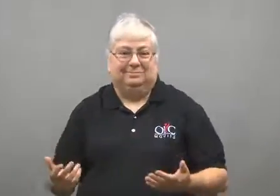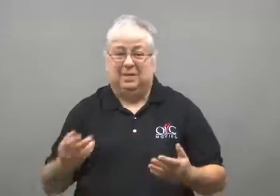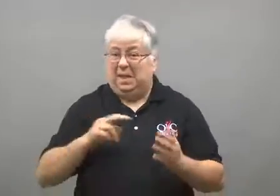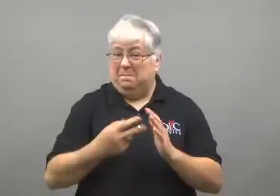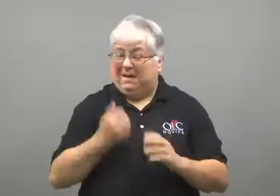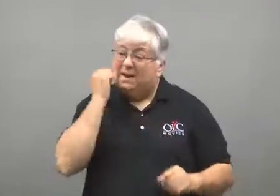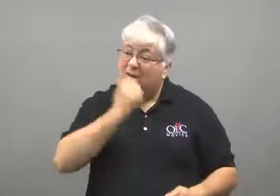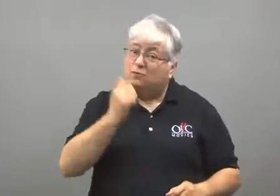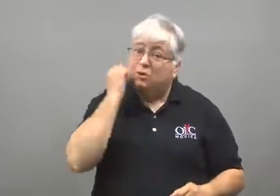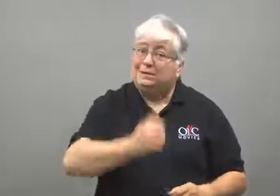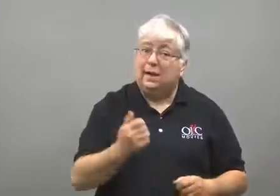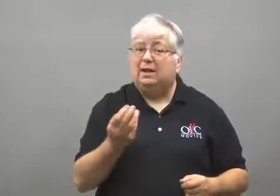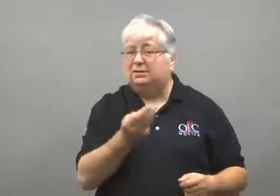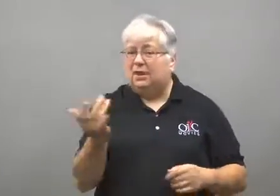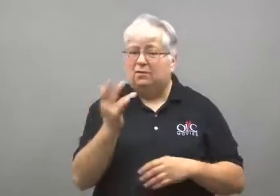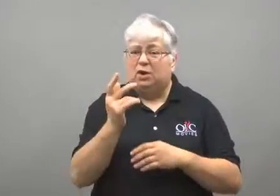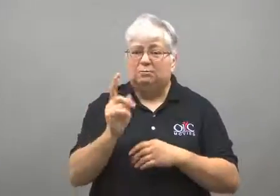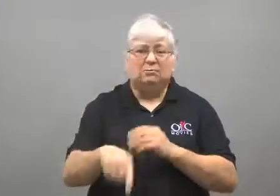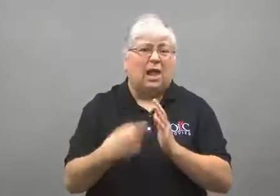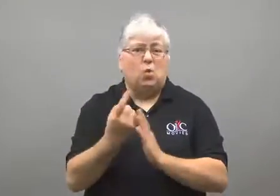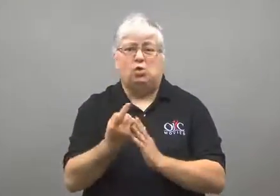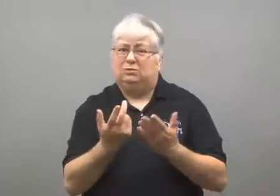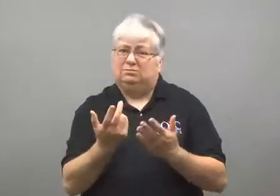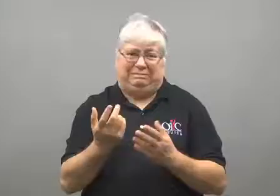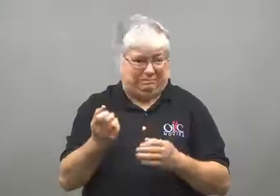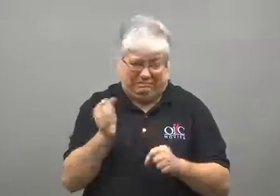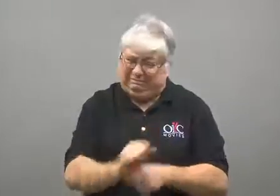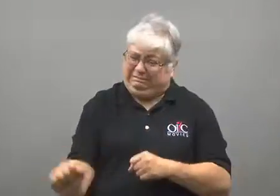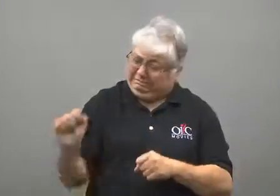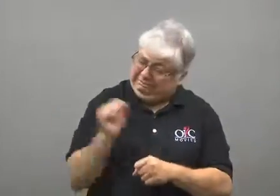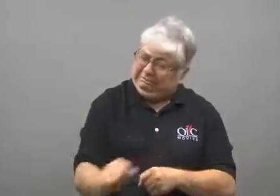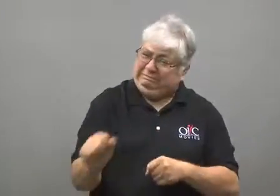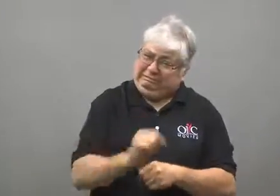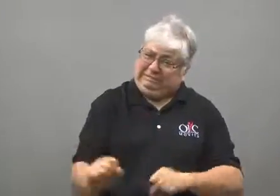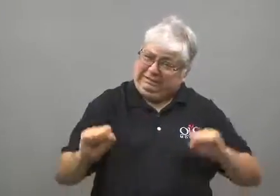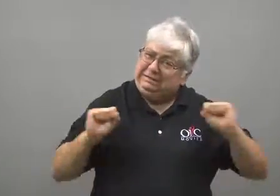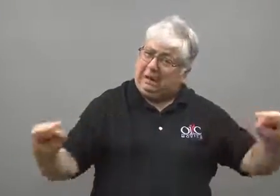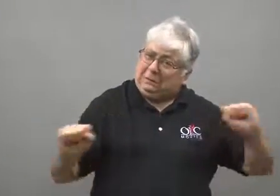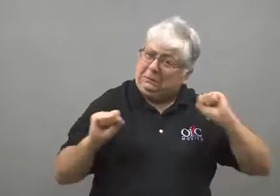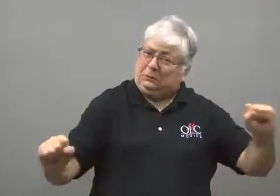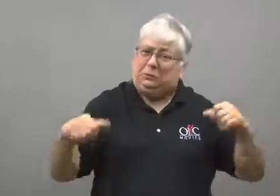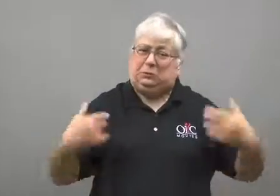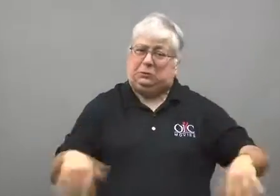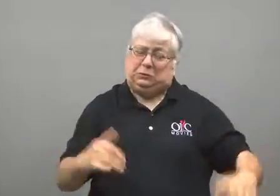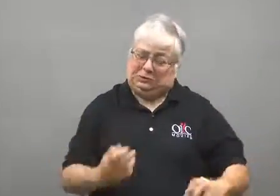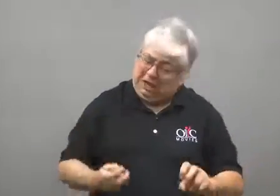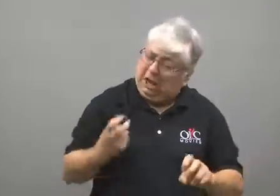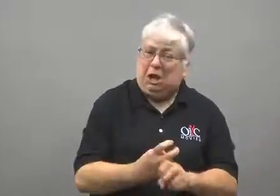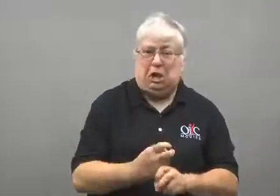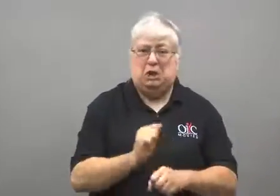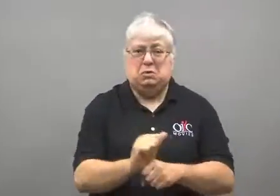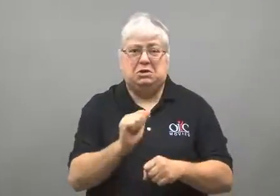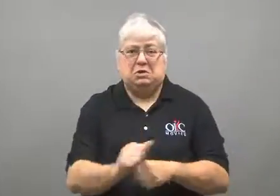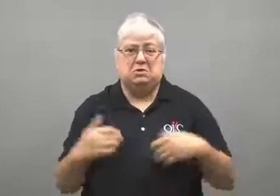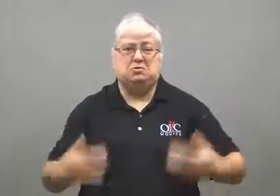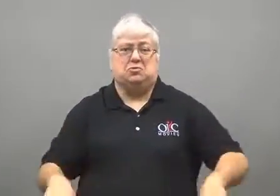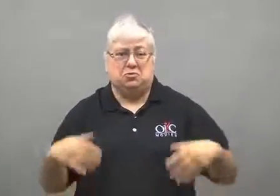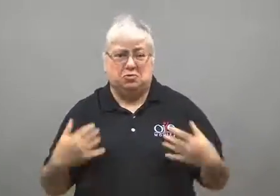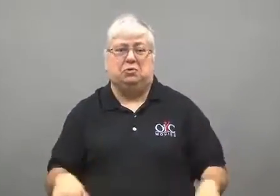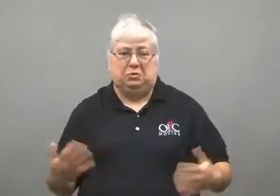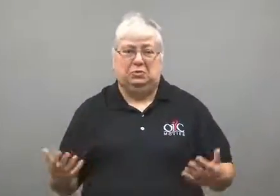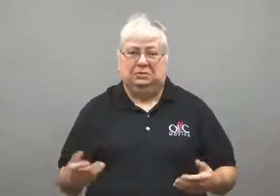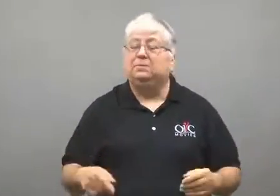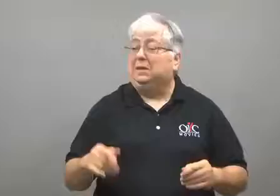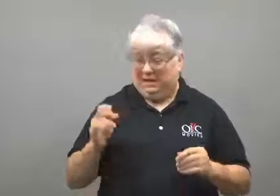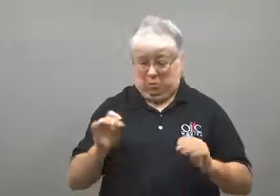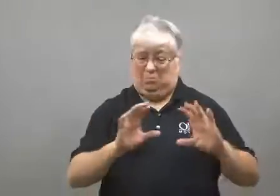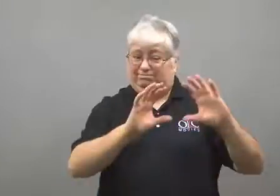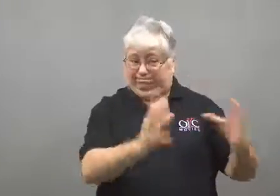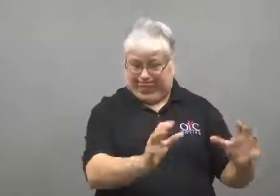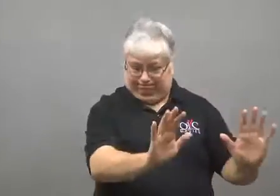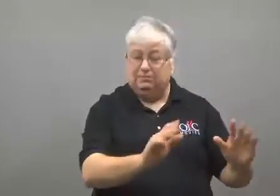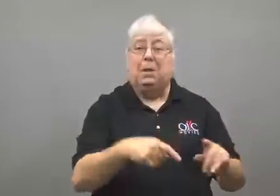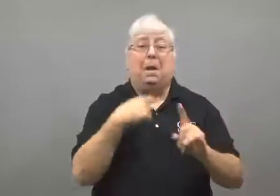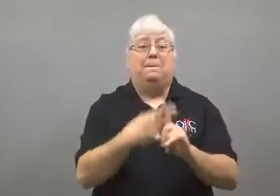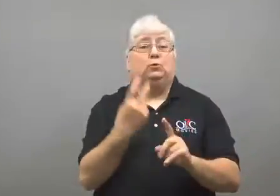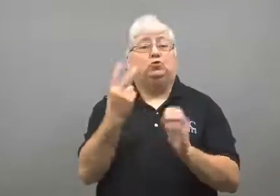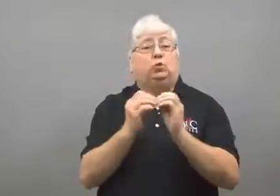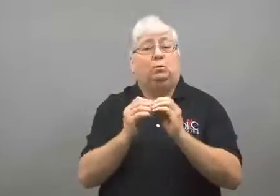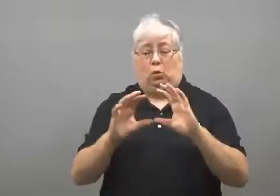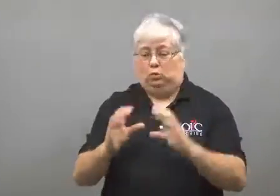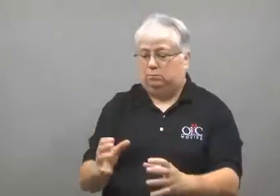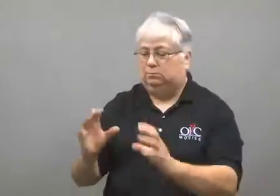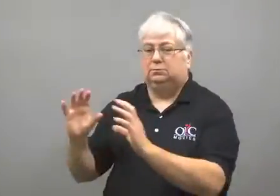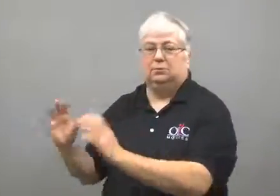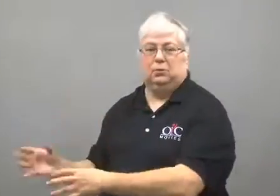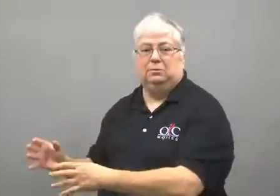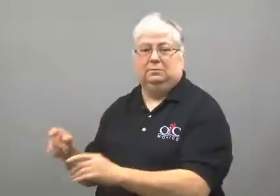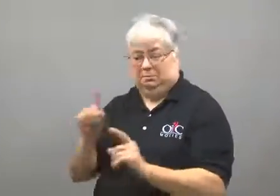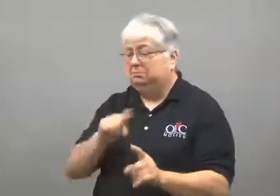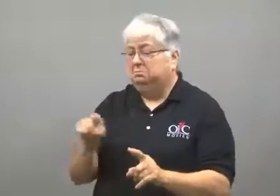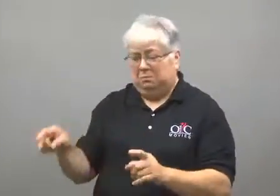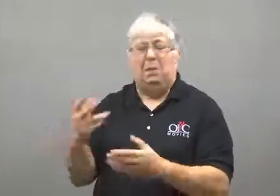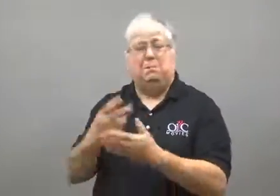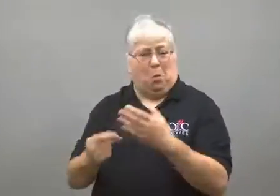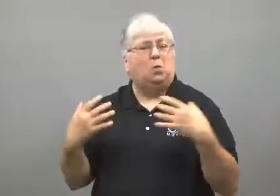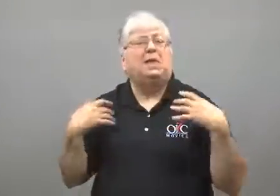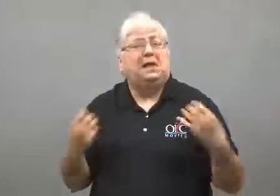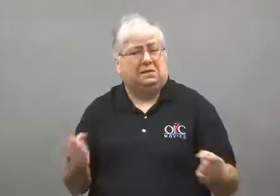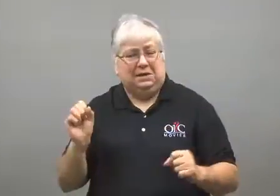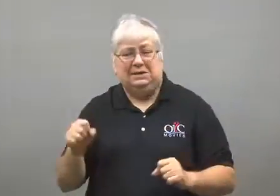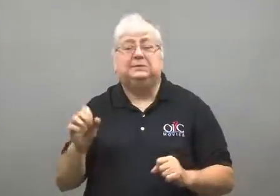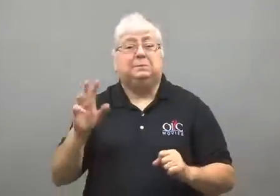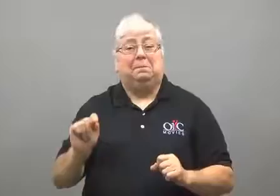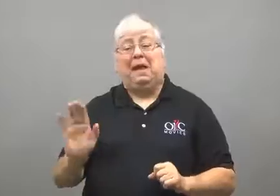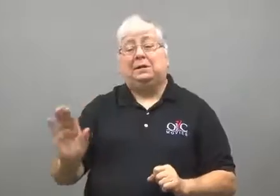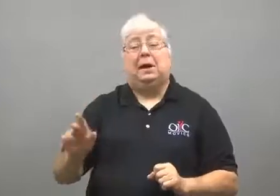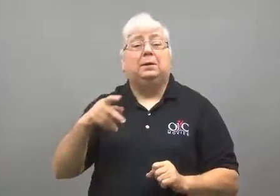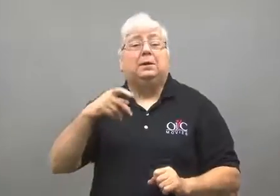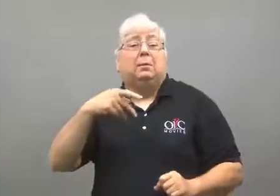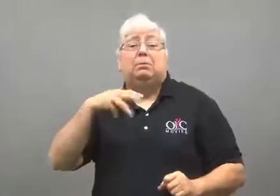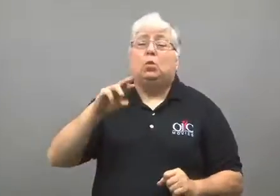For several hours each day they participated in intense, hard workouts.